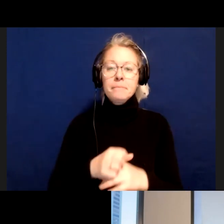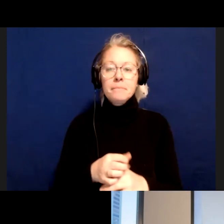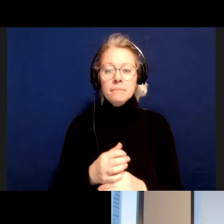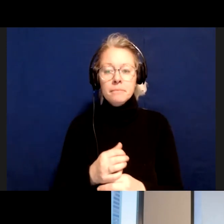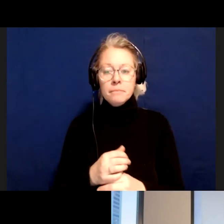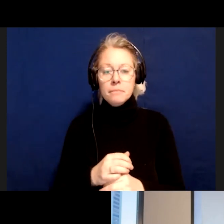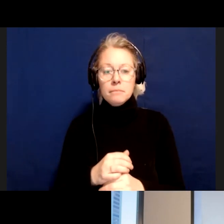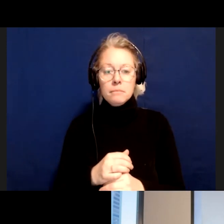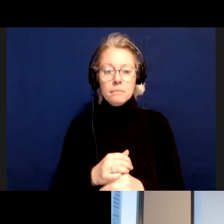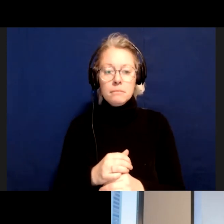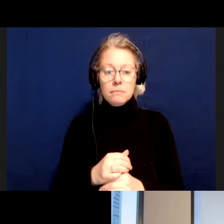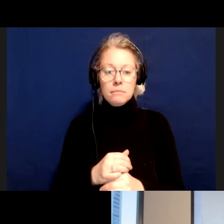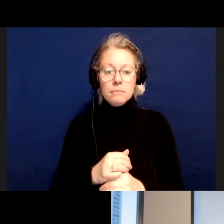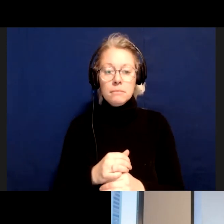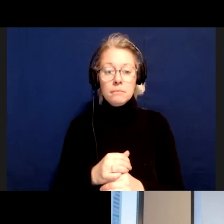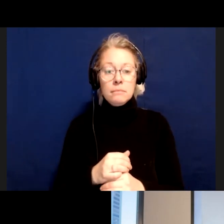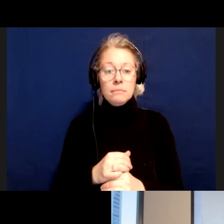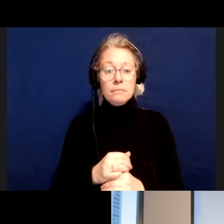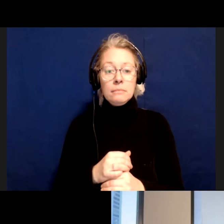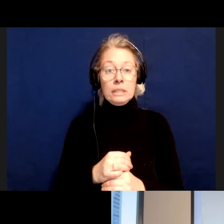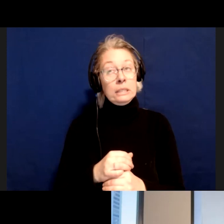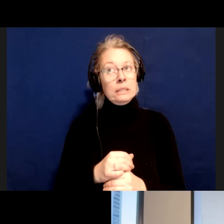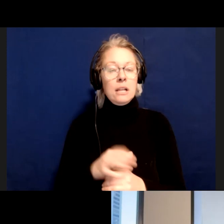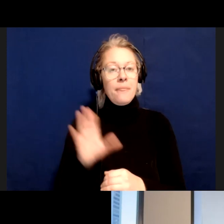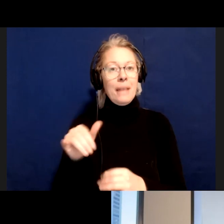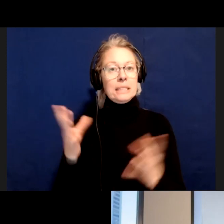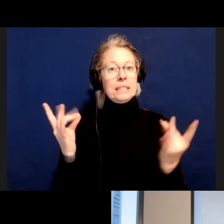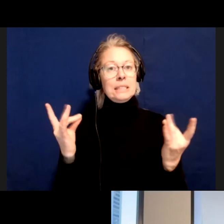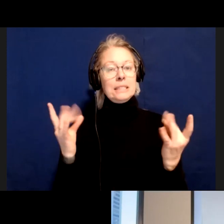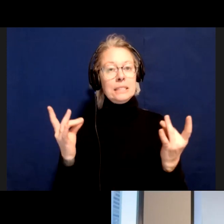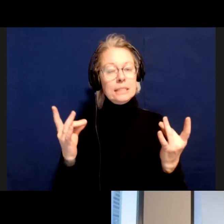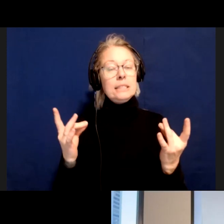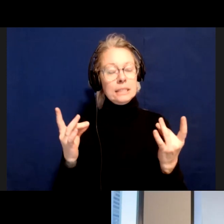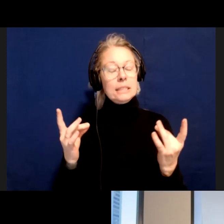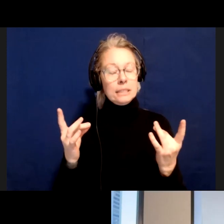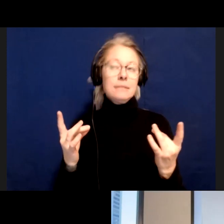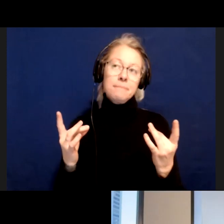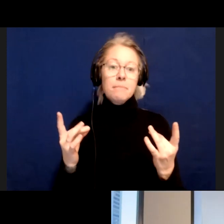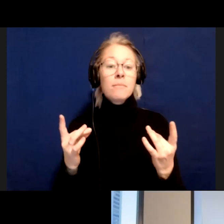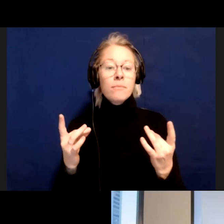And you can imagine it's a very fine tightrope to walk, but it is something that we are really